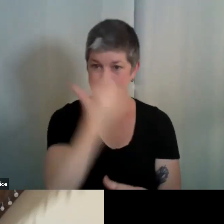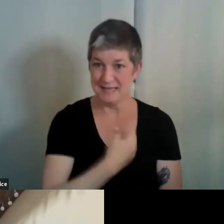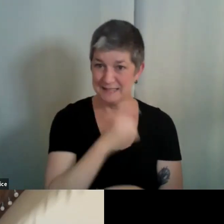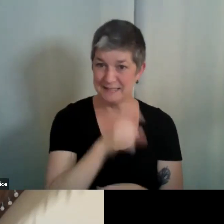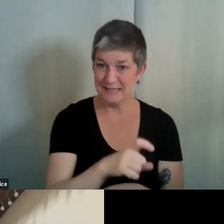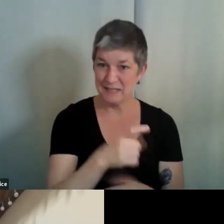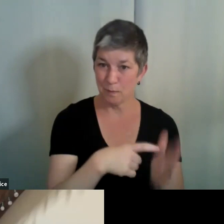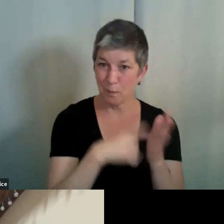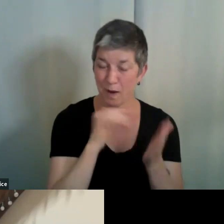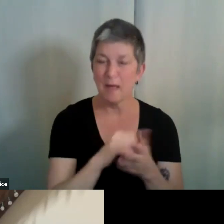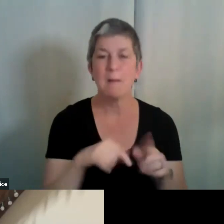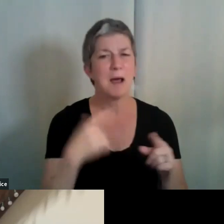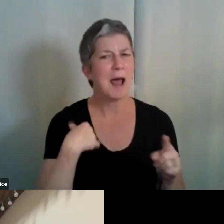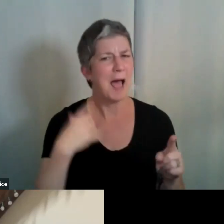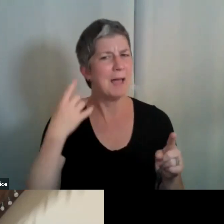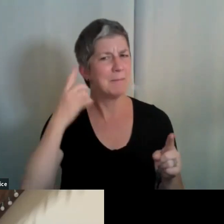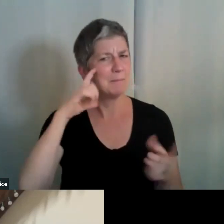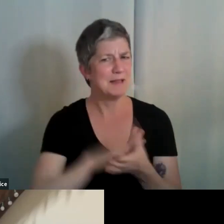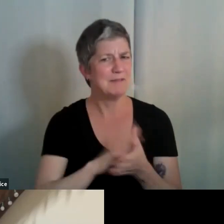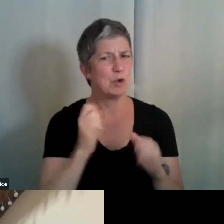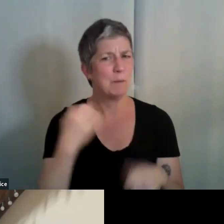from some of the apps or programs that are available. He